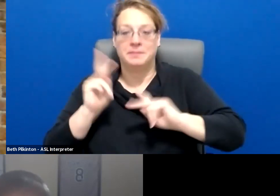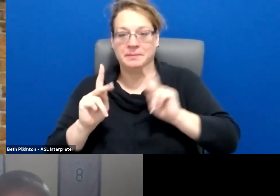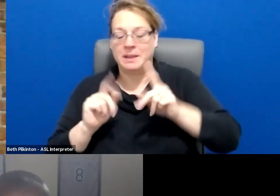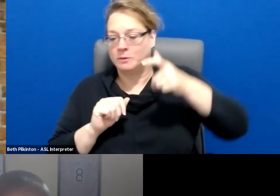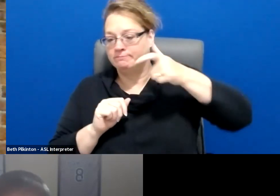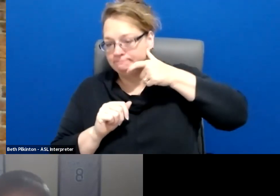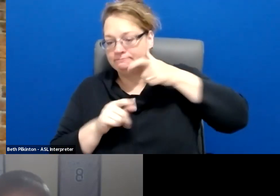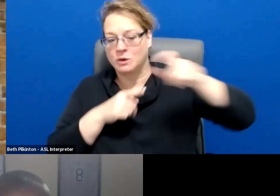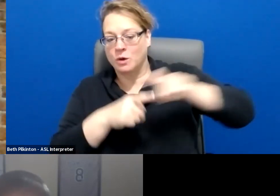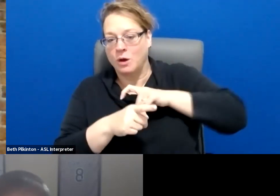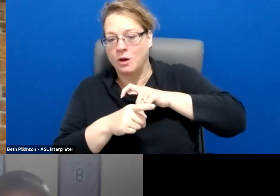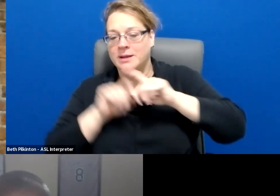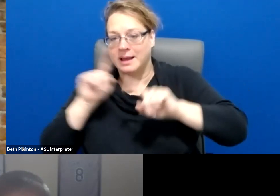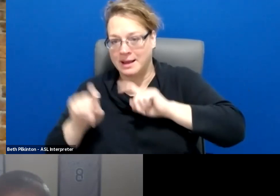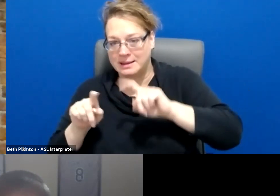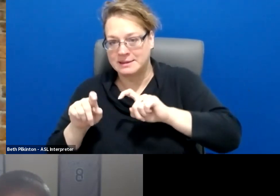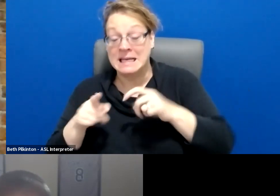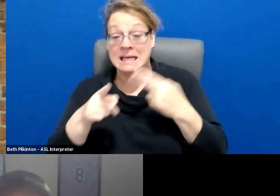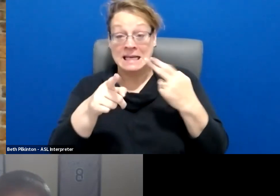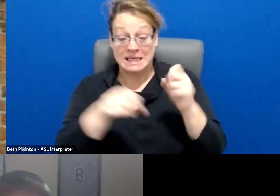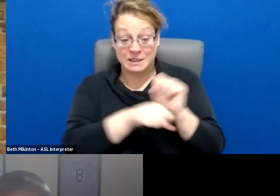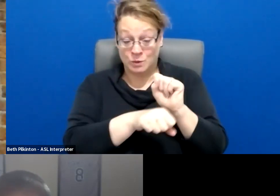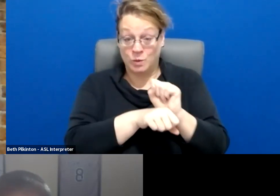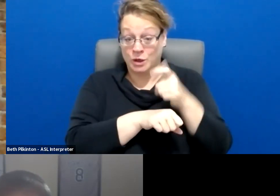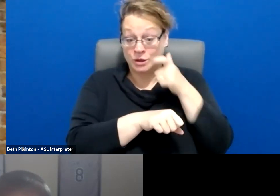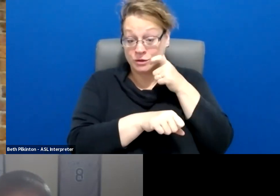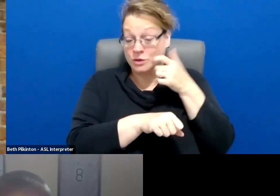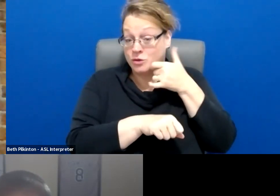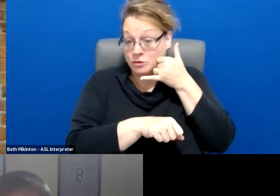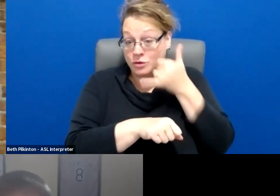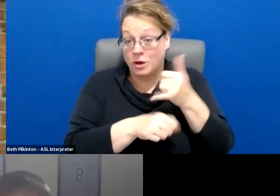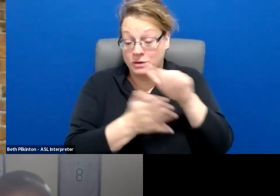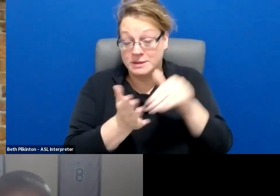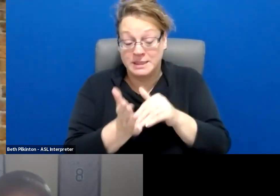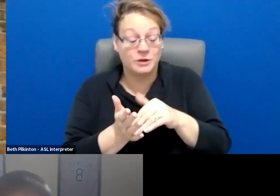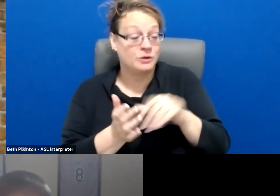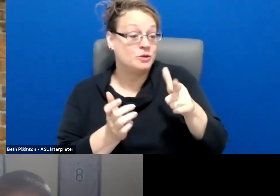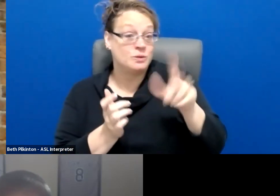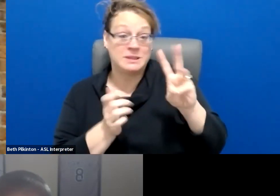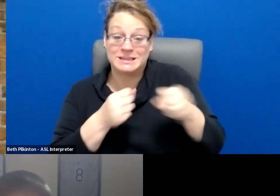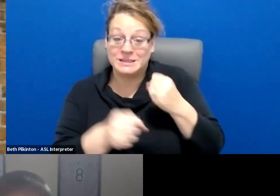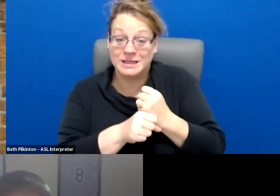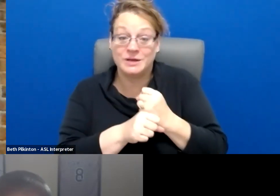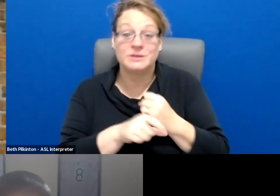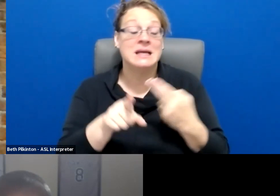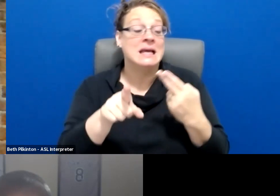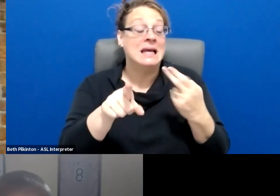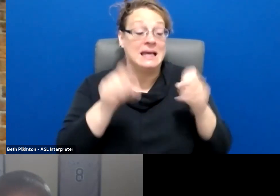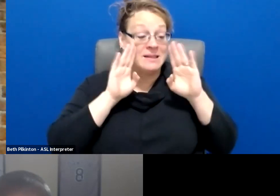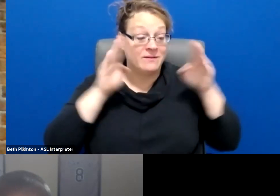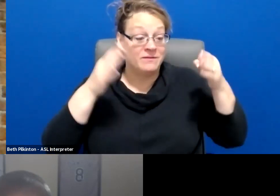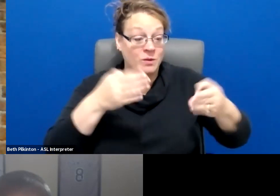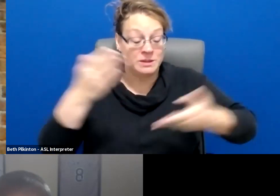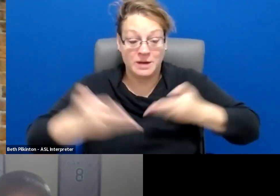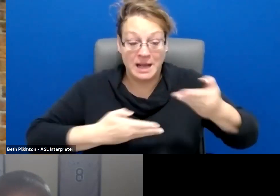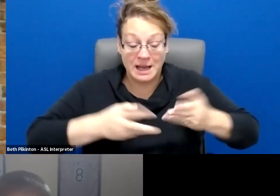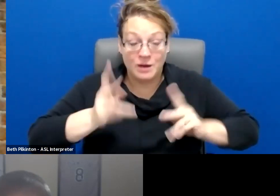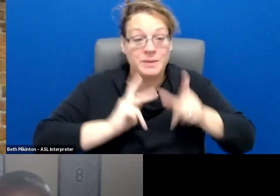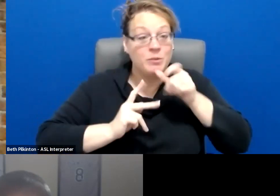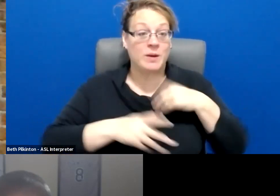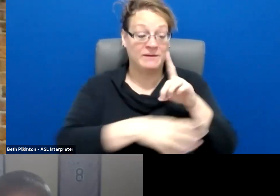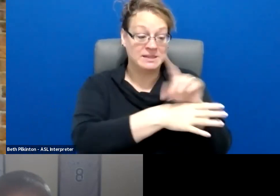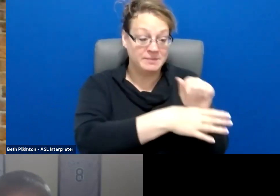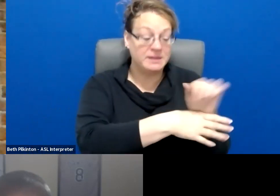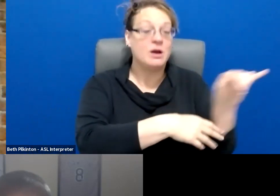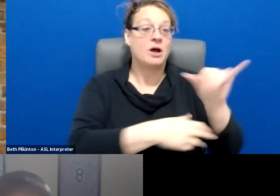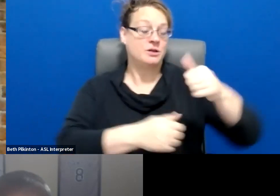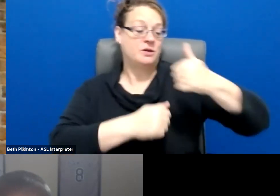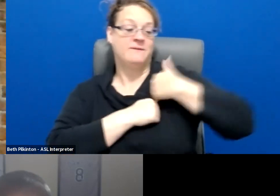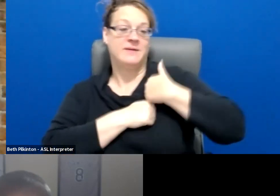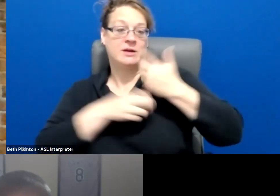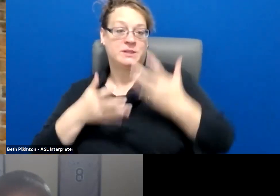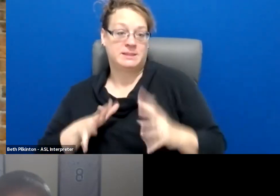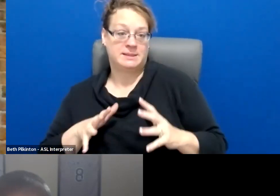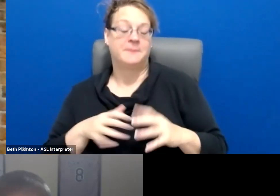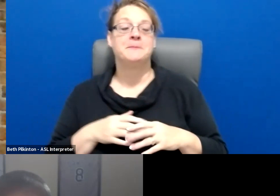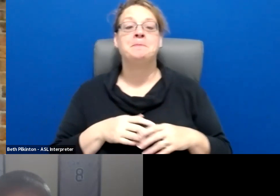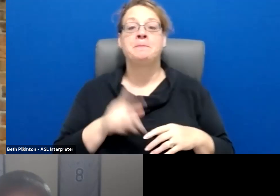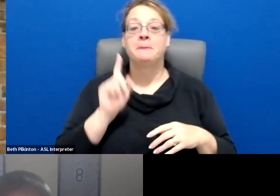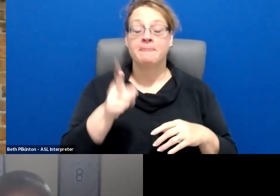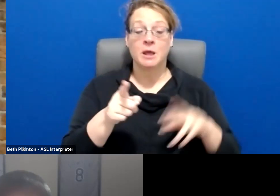These are the go to team for their members healthcare questions and concerns.